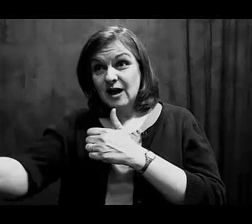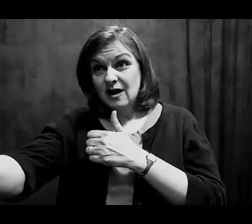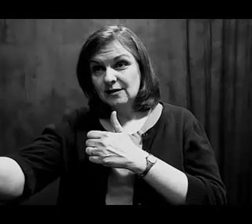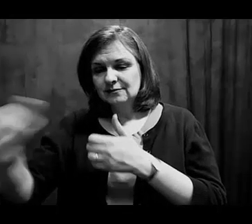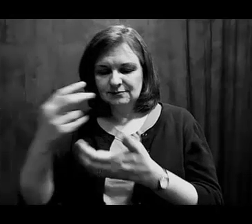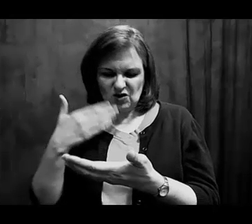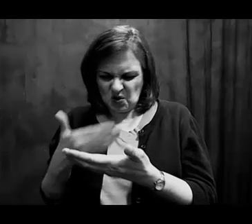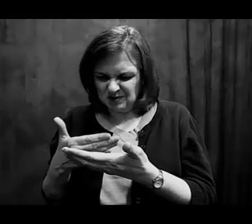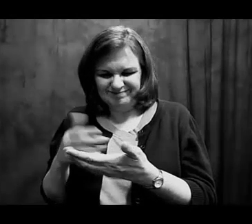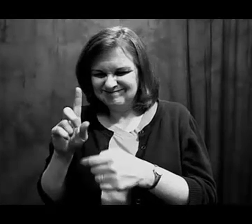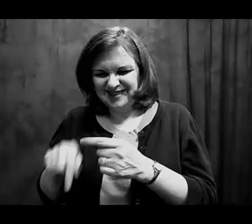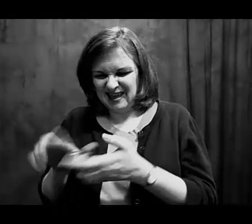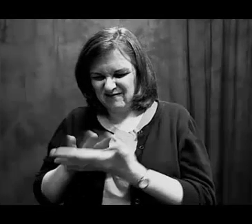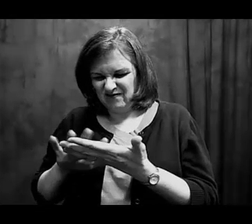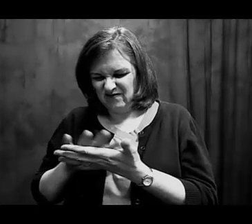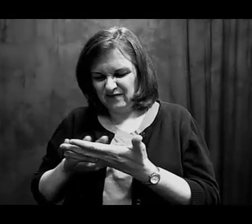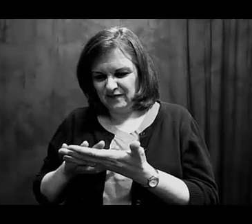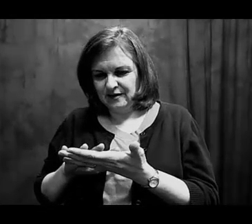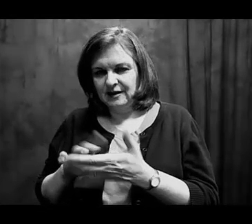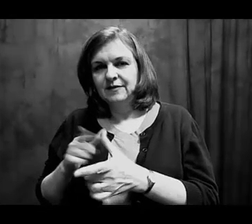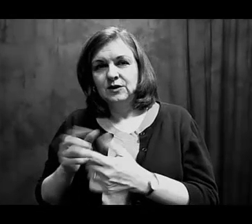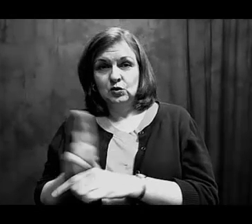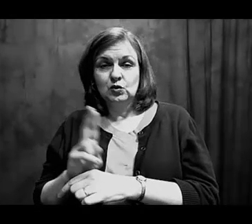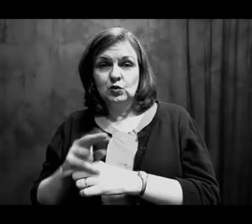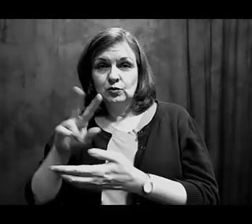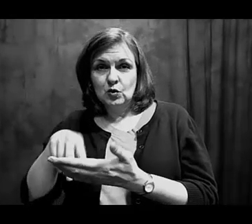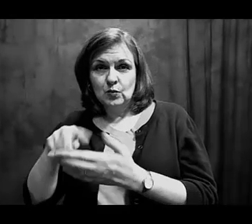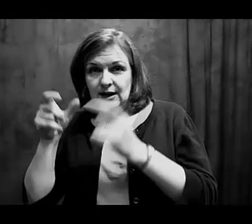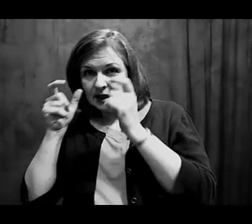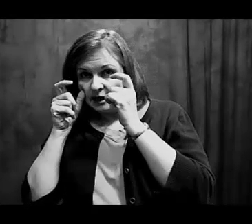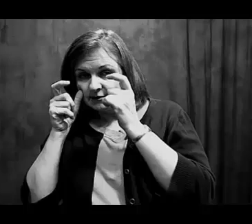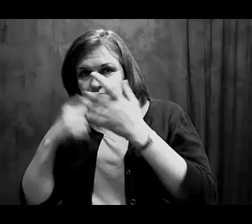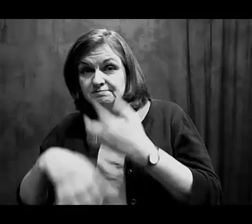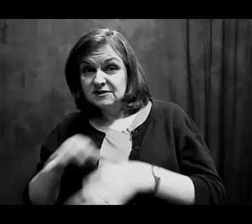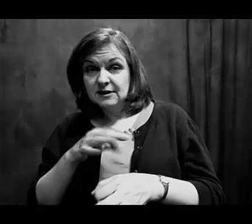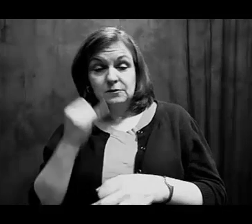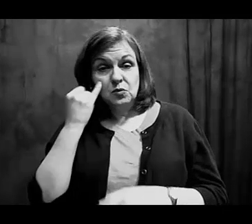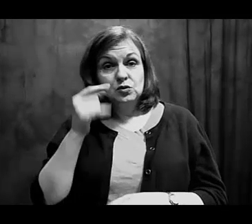close up so reading glasses would work just fine here -- if you're nearsighted